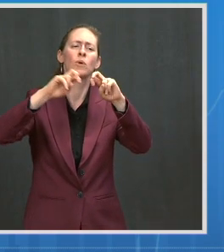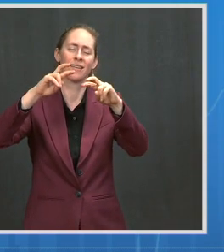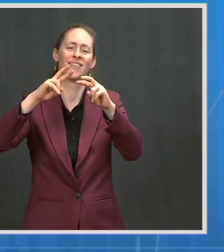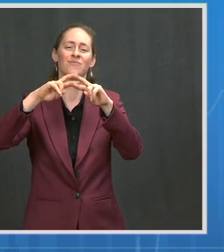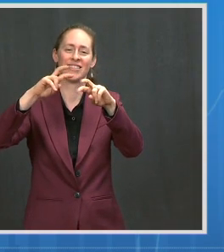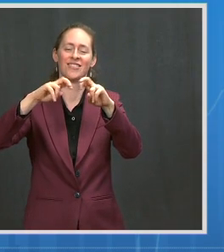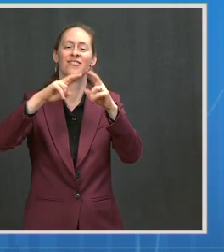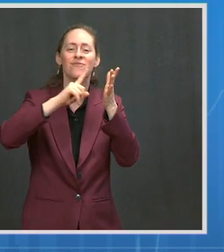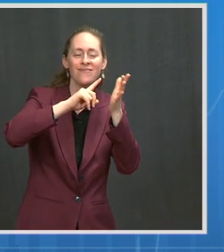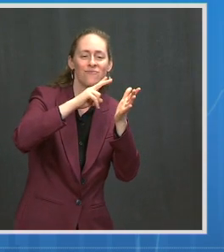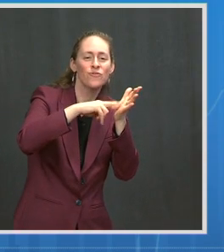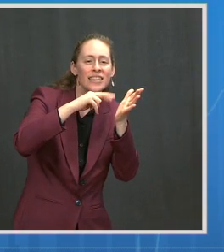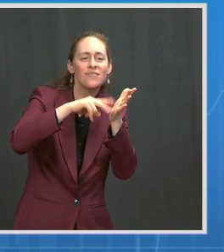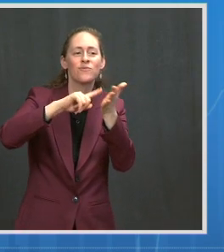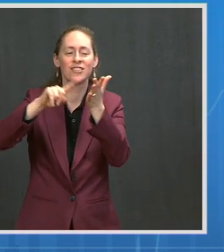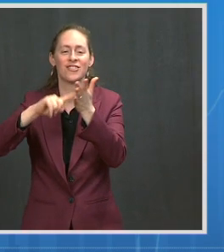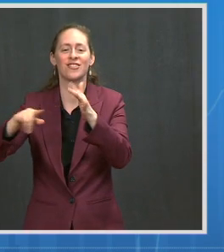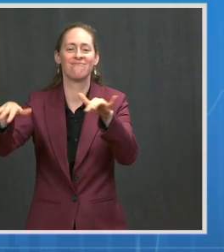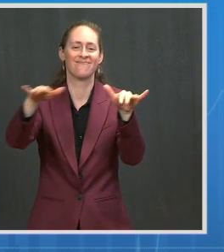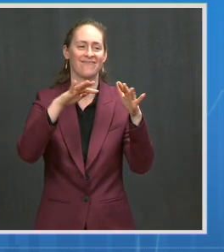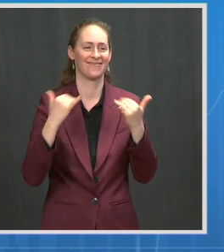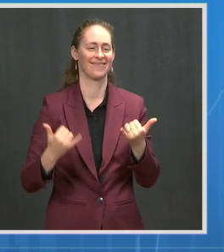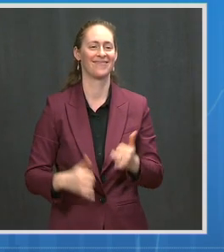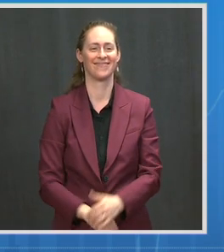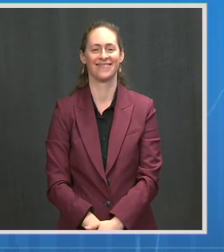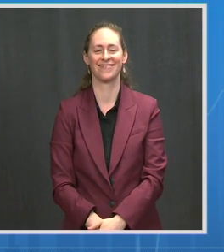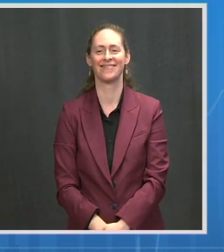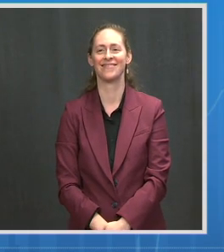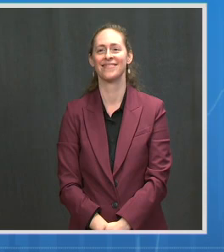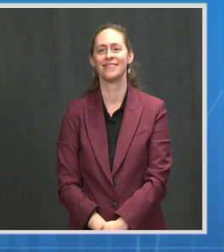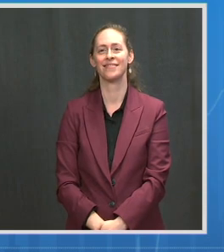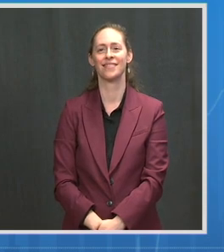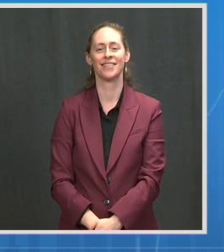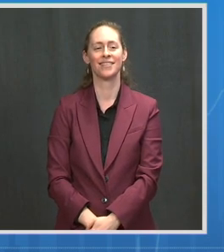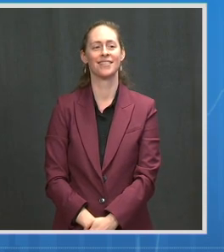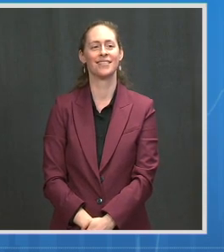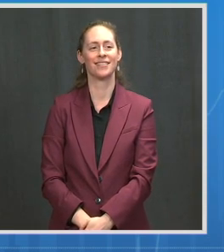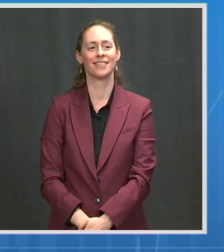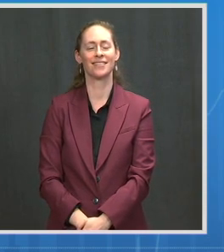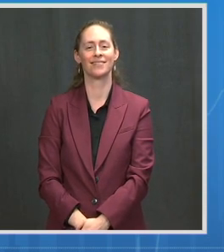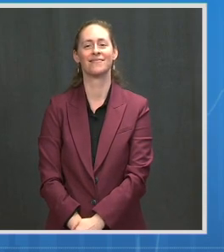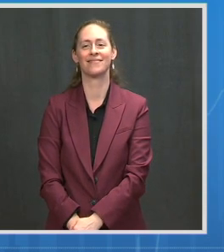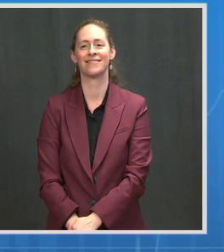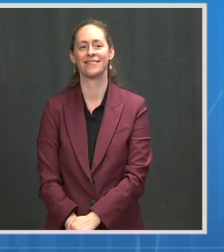Moderator: Let's go to Sheryl Stolberg at the New York Times. The Press: Thank you for taking my call.